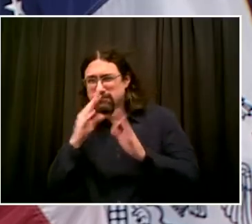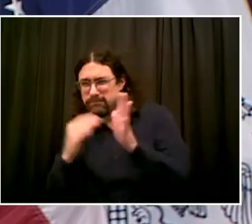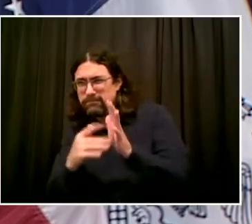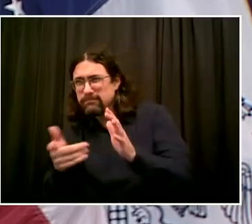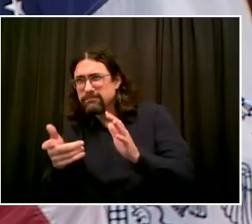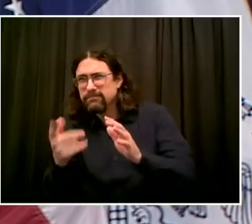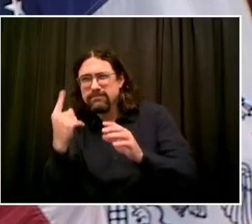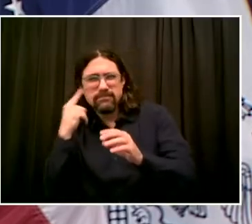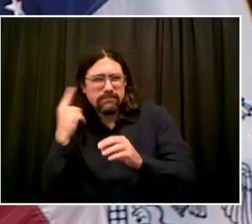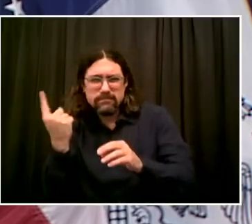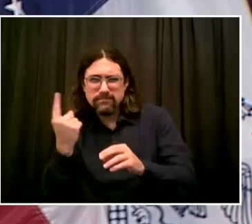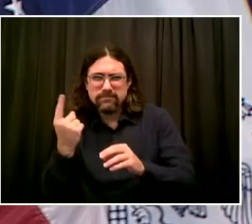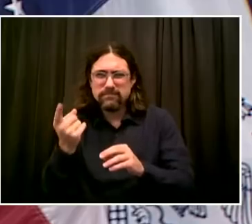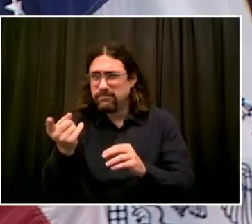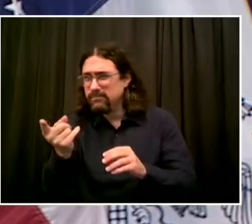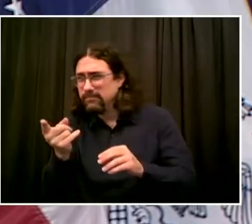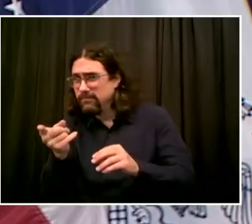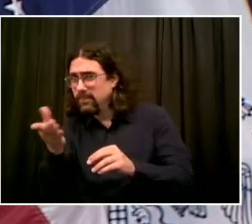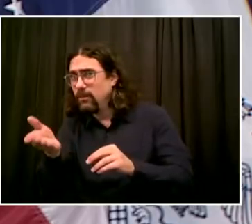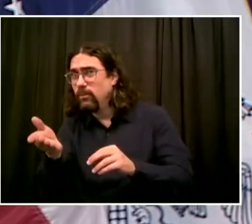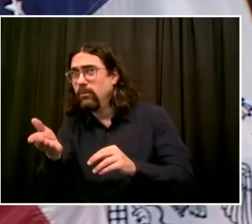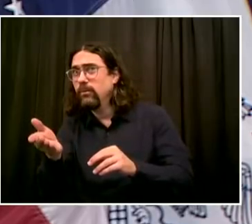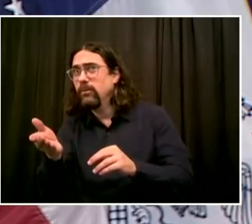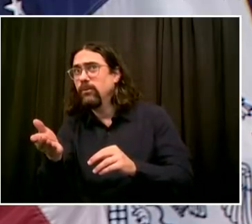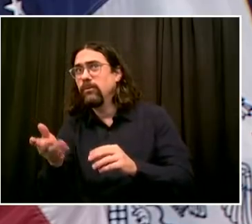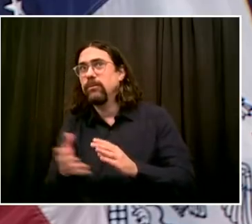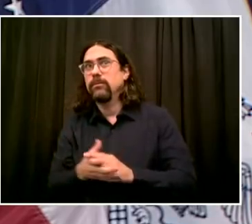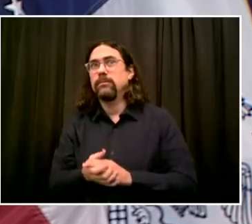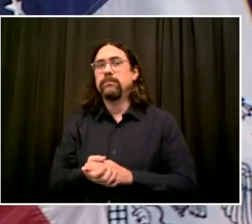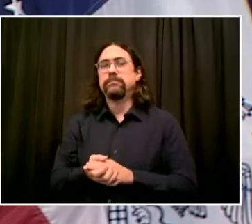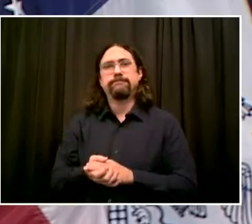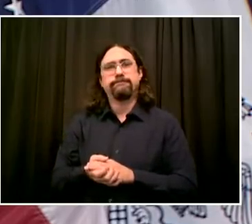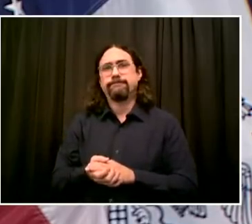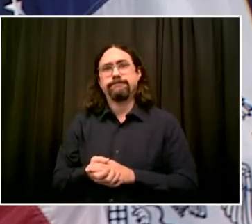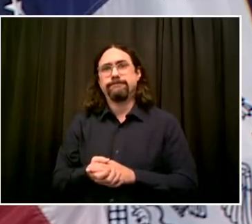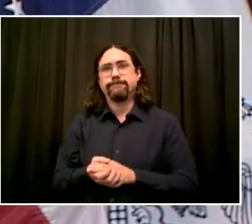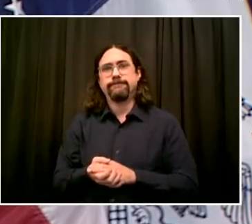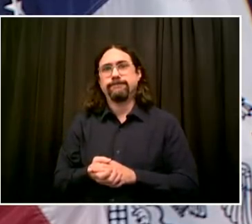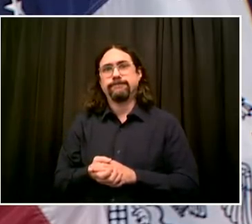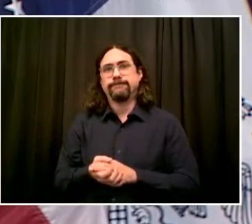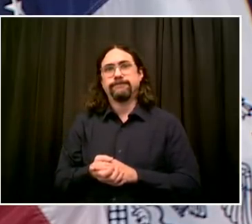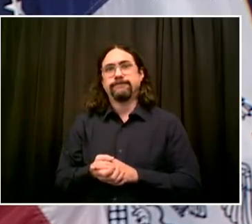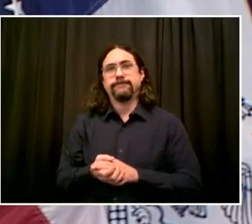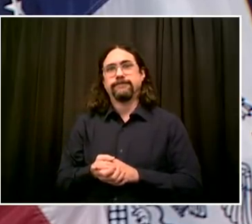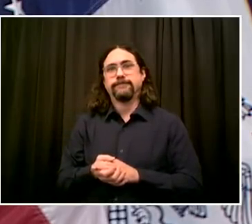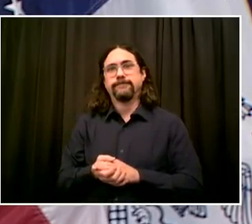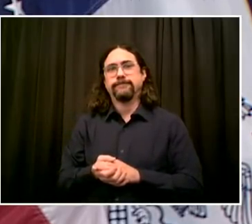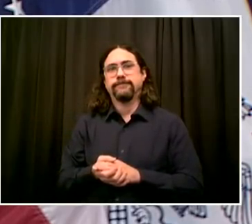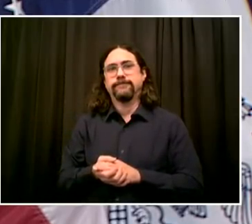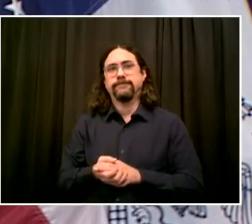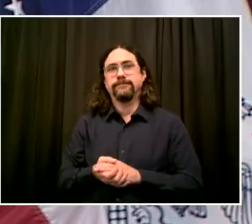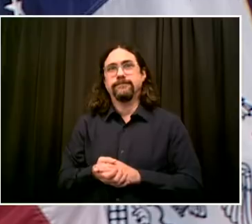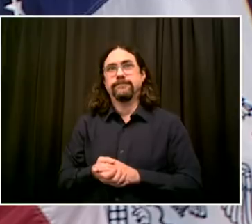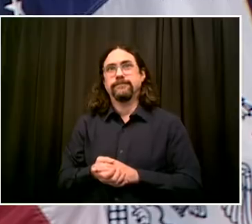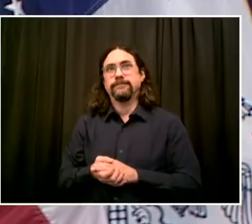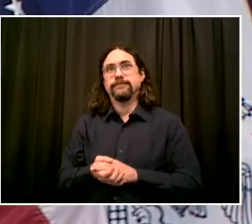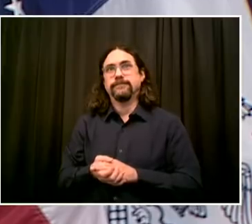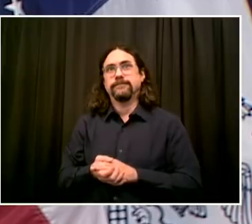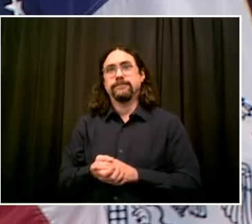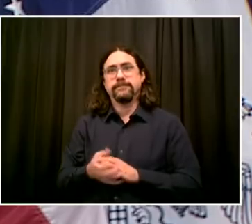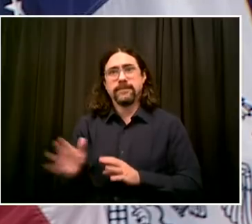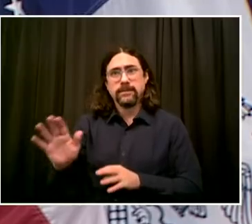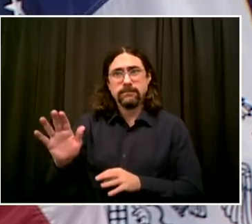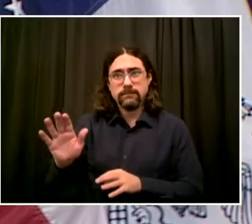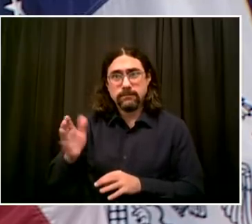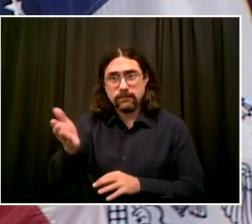CAN HEAR YO U?